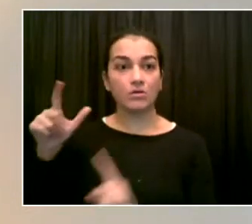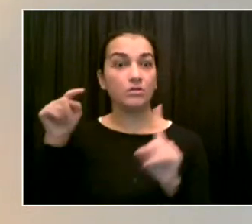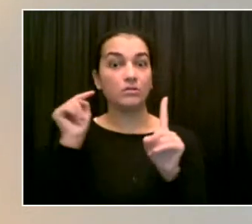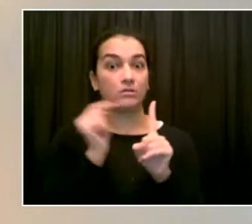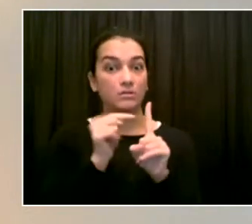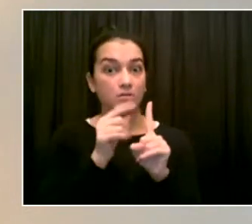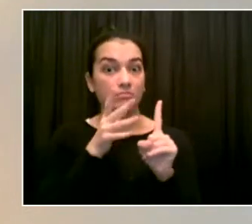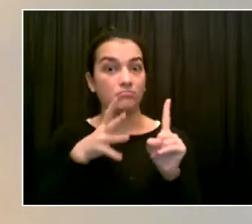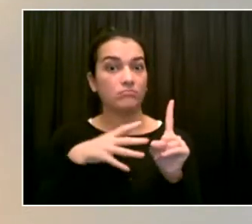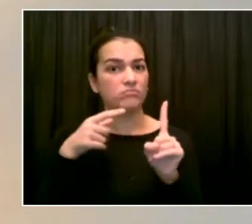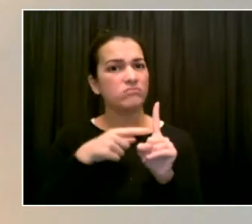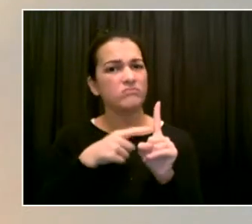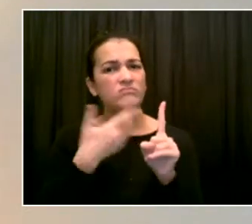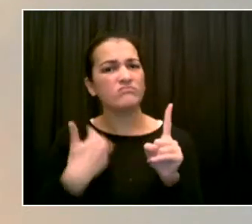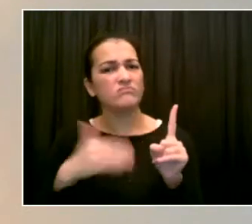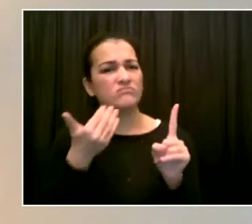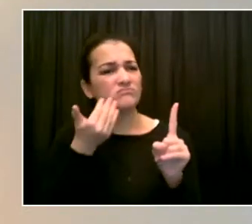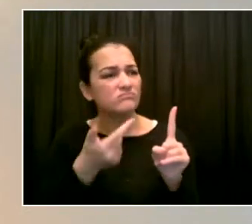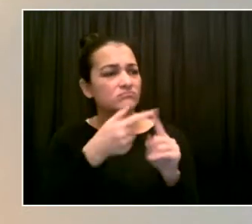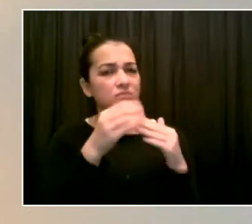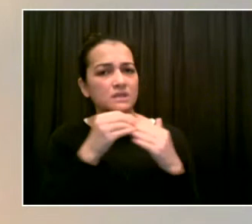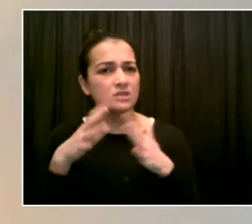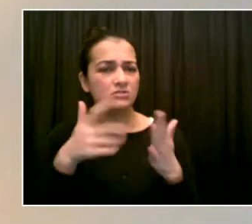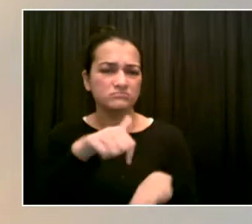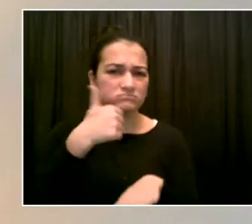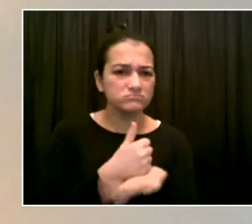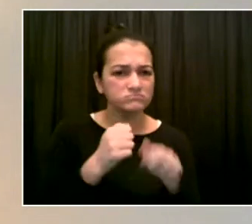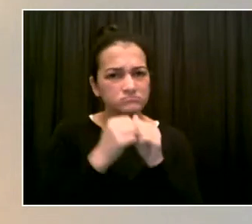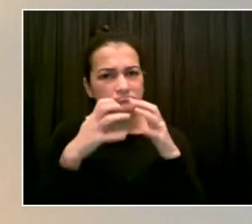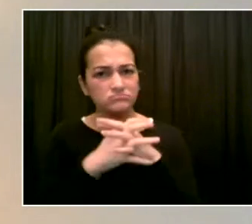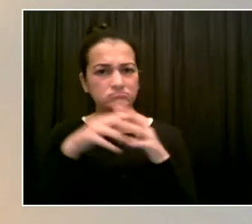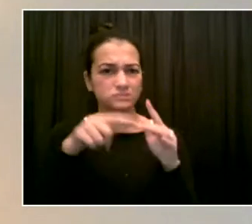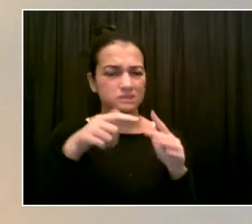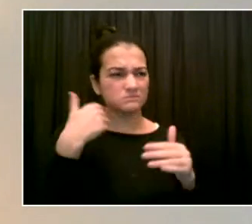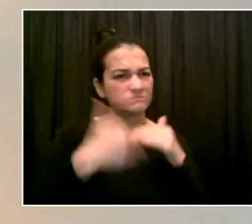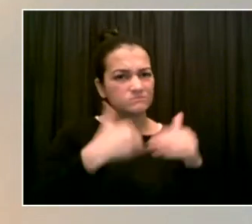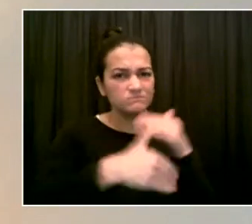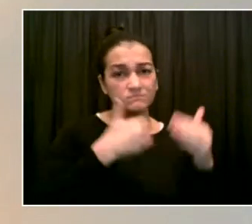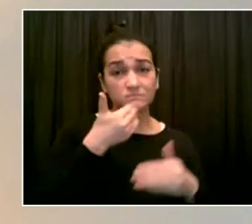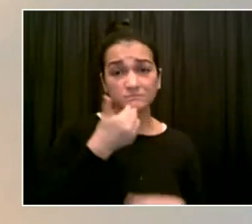SOCIAL ISOLATION ON TOP OF ILLNESS, LOSS, CEUNRTAINTY,